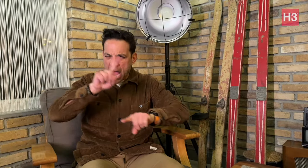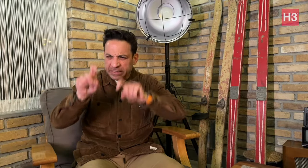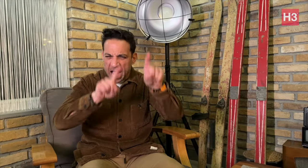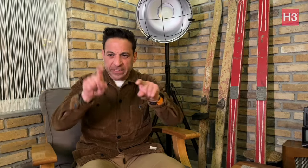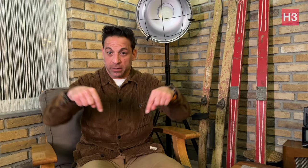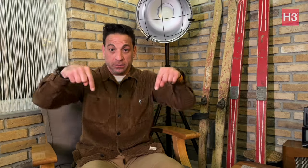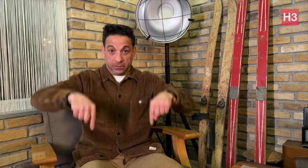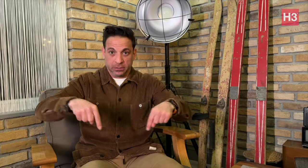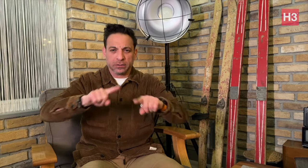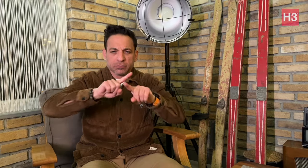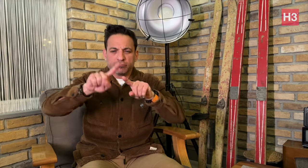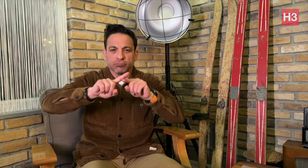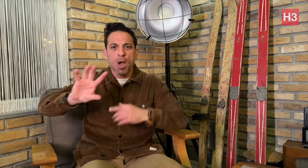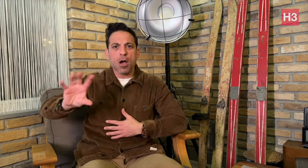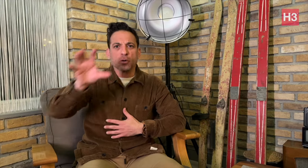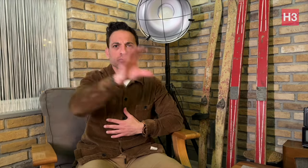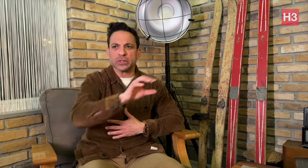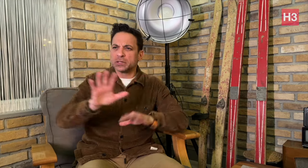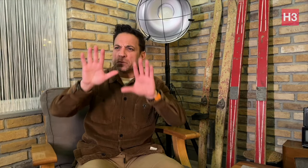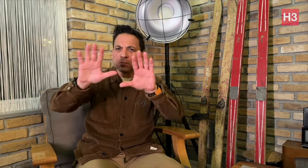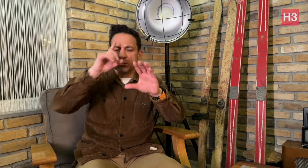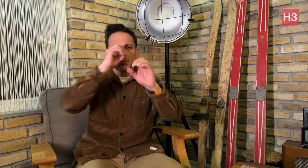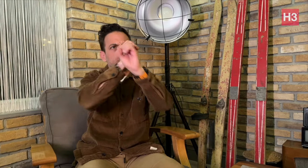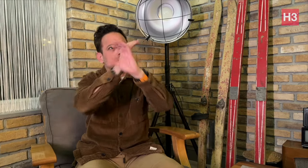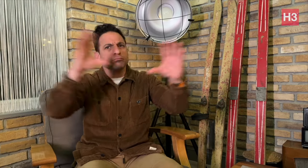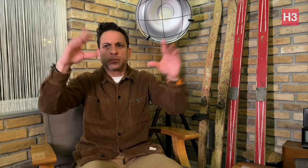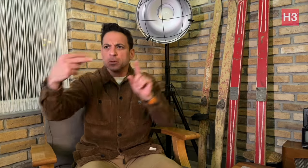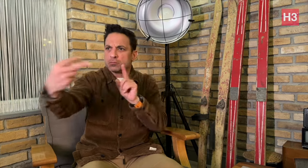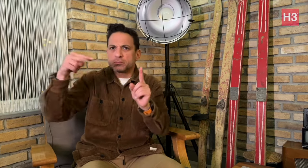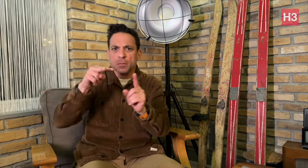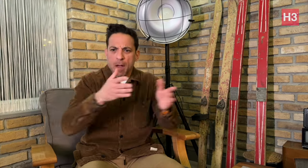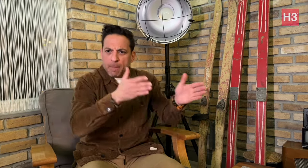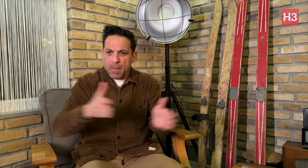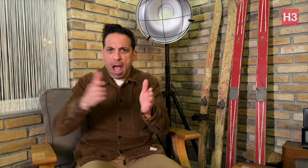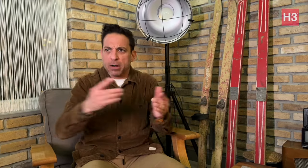[Memnos]: We asked those from different countries for their their thoughts about the Winter Deaflympics and how well-planned